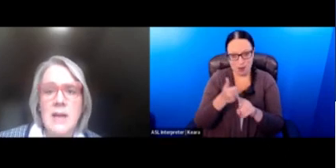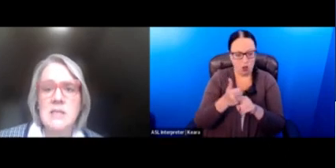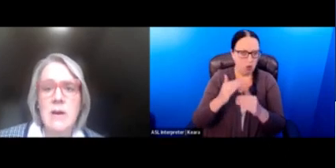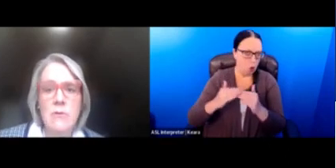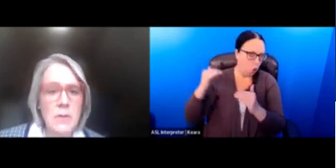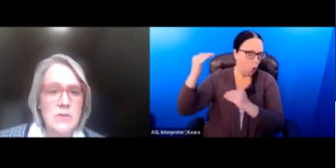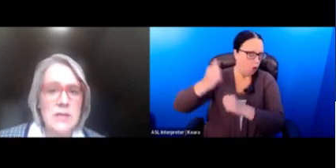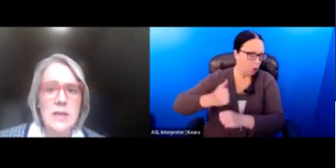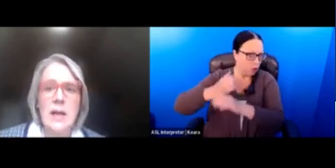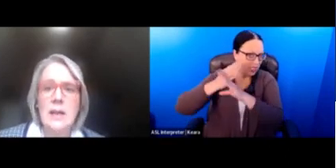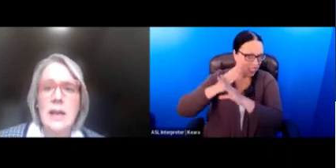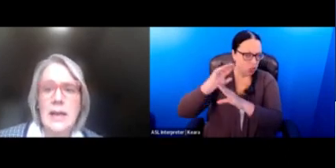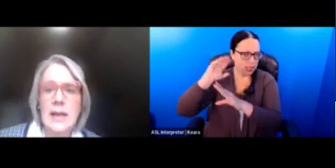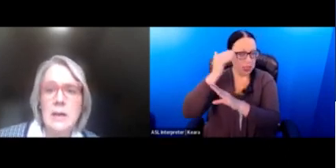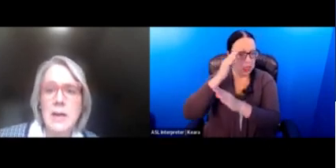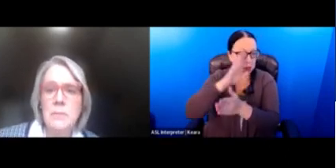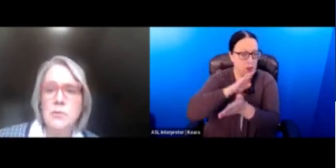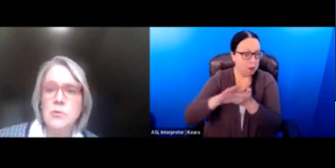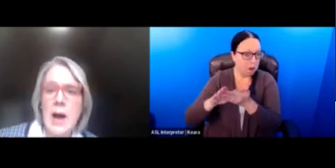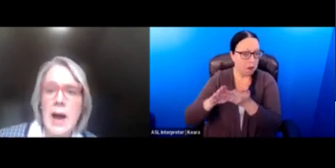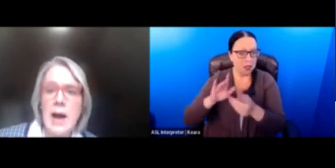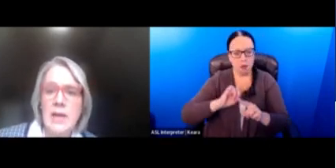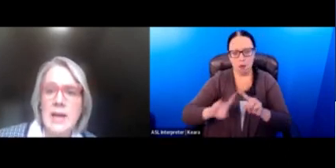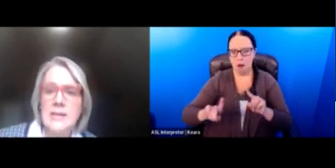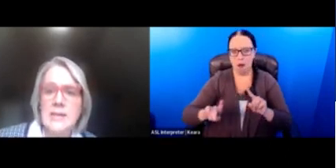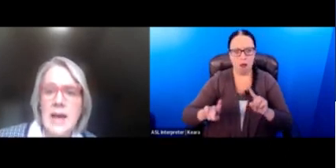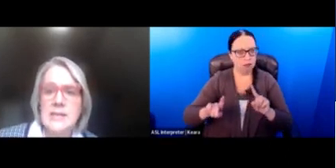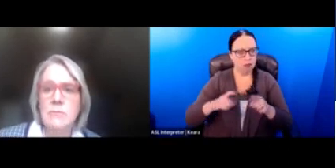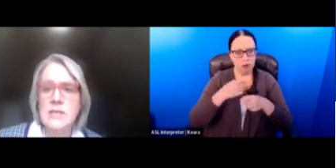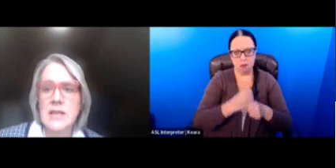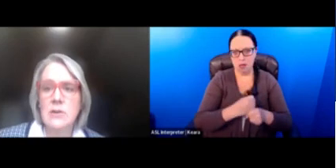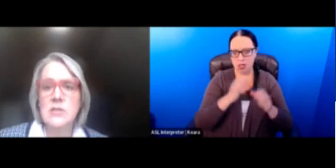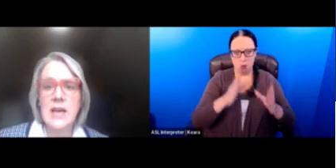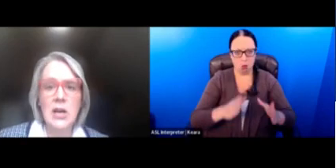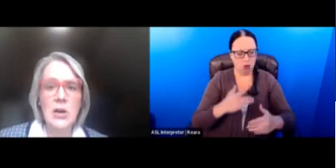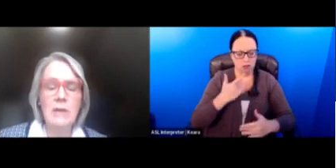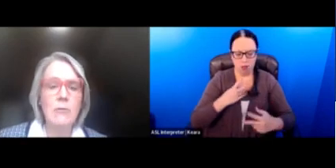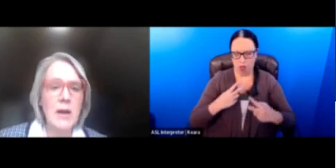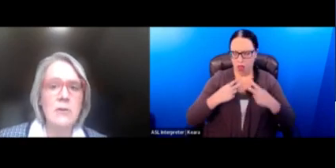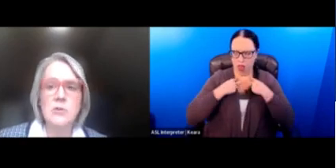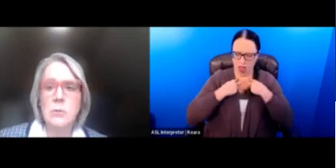it may smother a person, letting people try things that seem risky, or scary for parents or